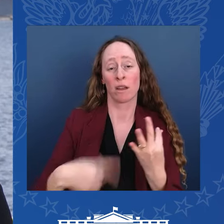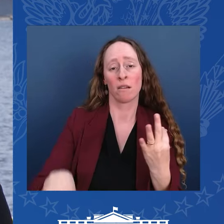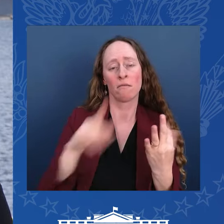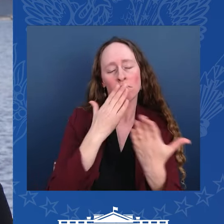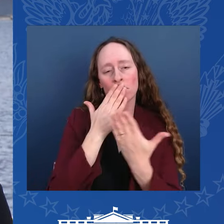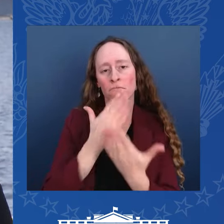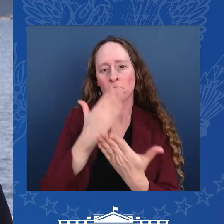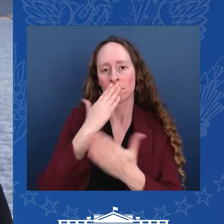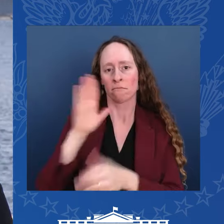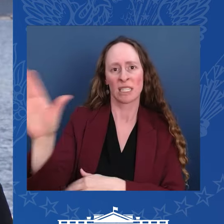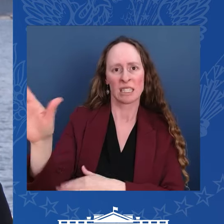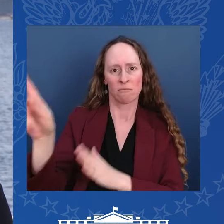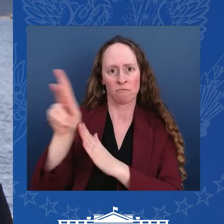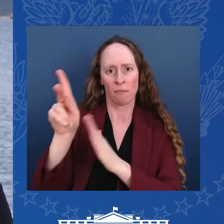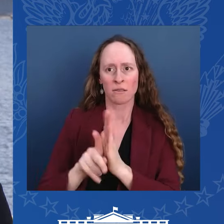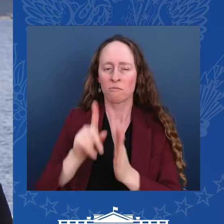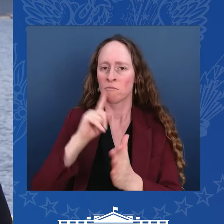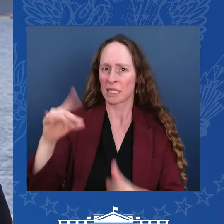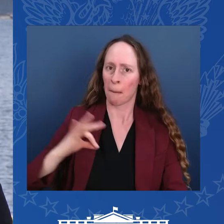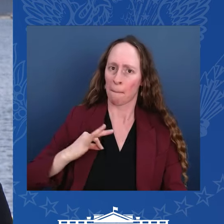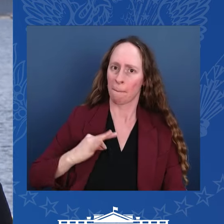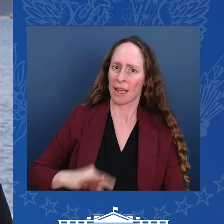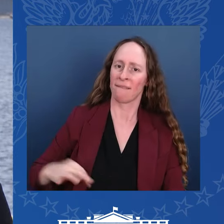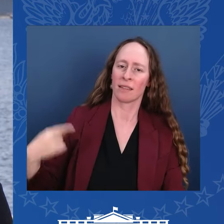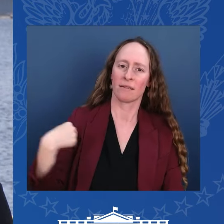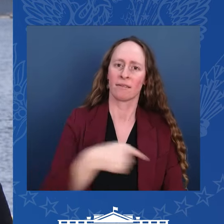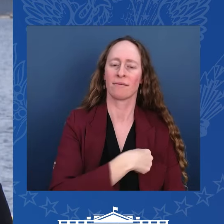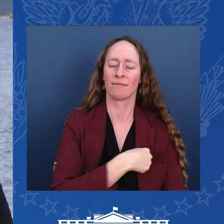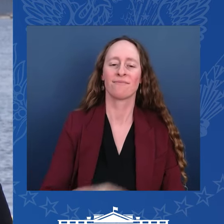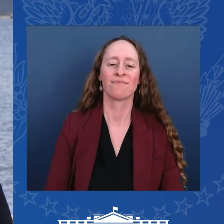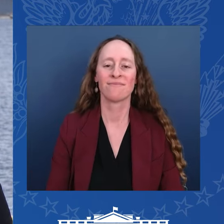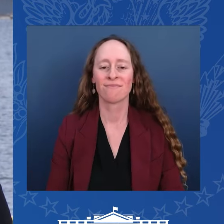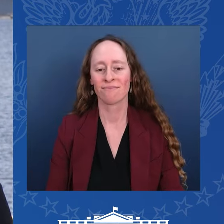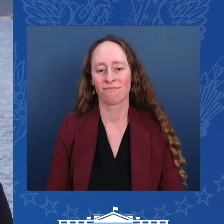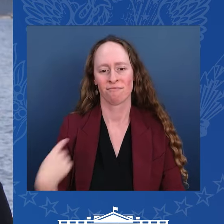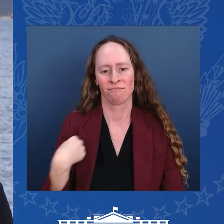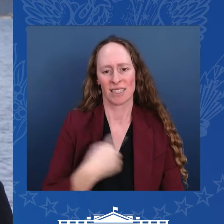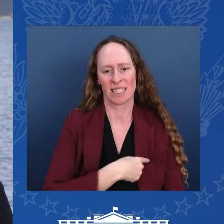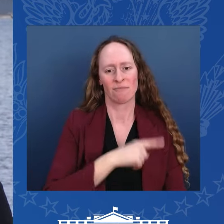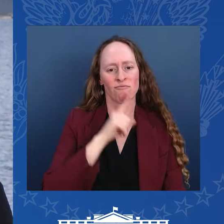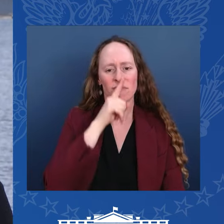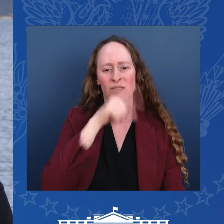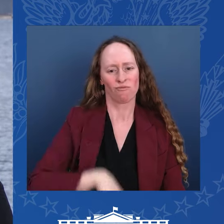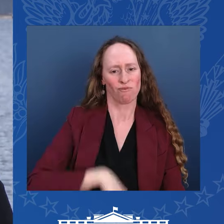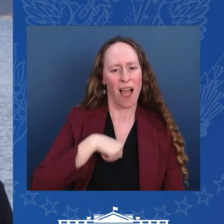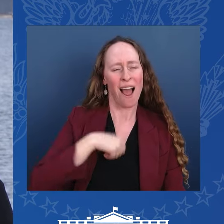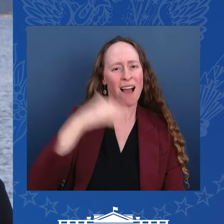I take great pride in knowing that there are items in every single household in this country